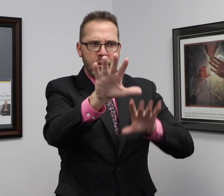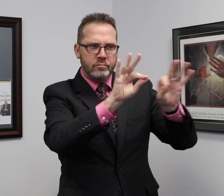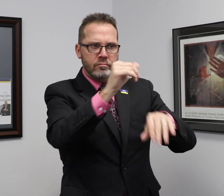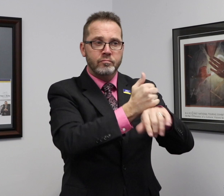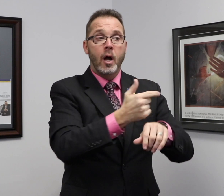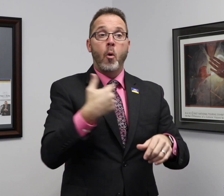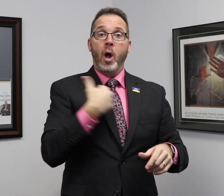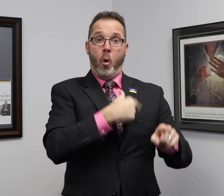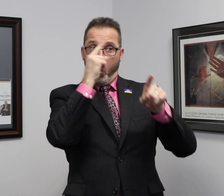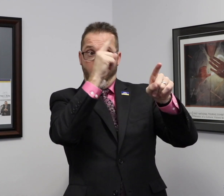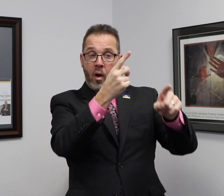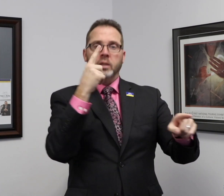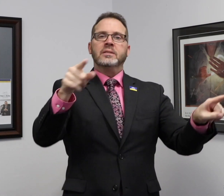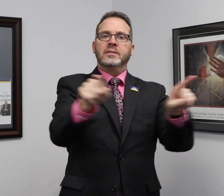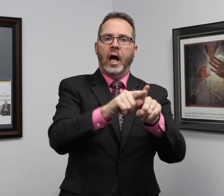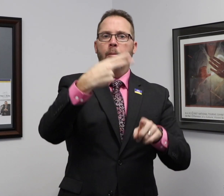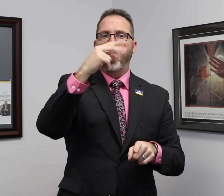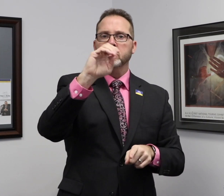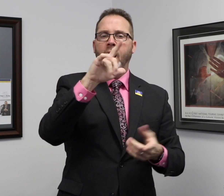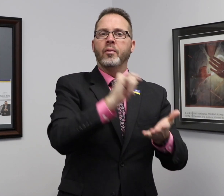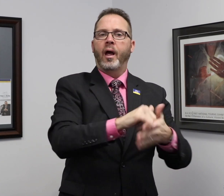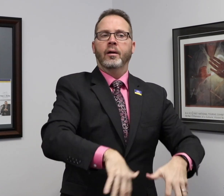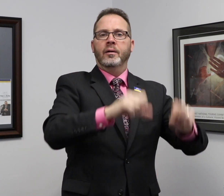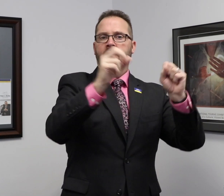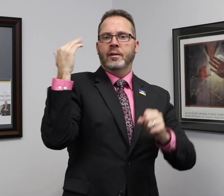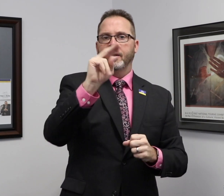to have conversations about the appropriate venue. We have decided to go with